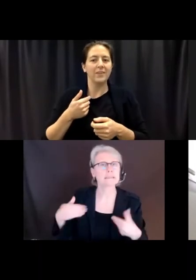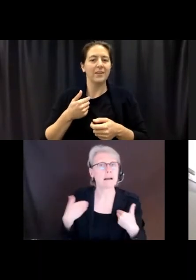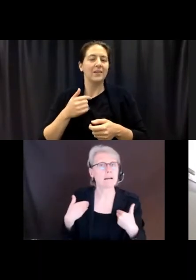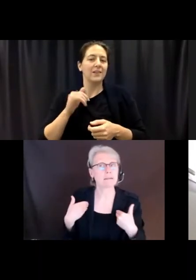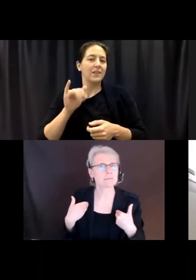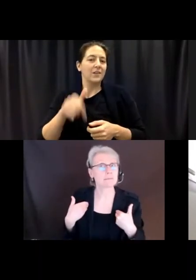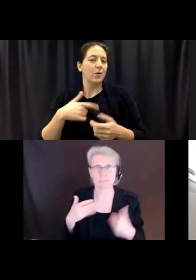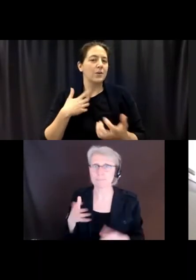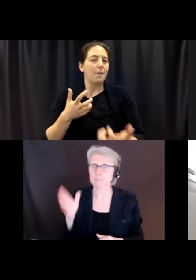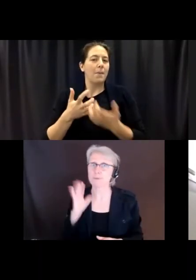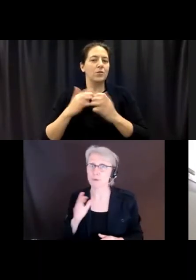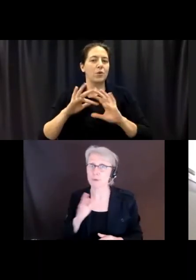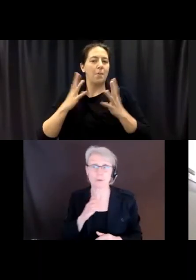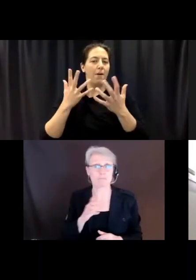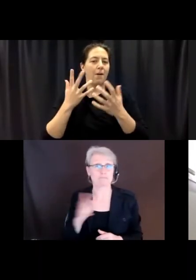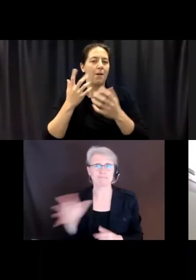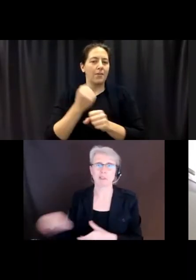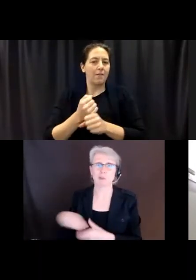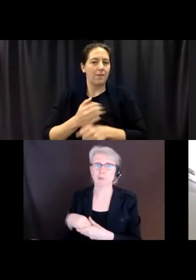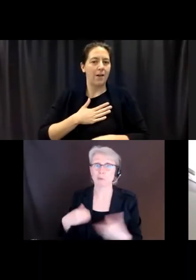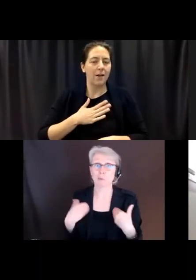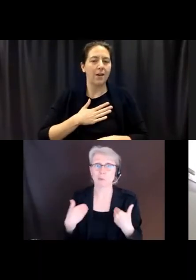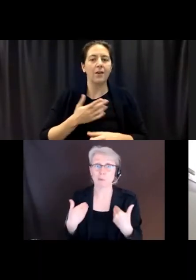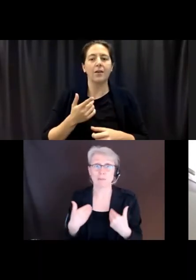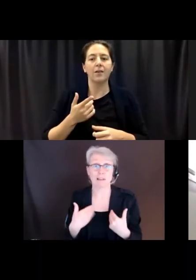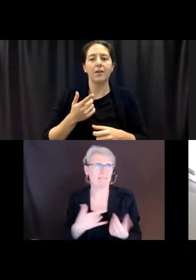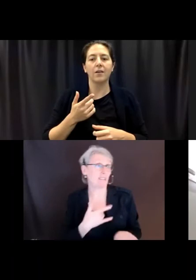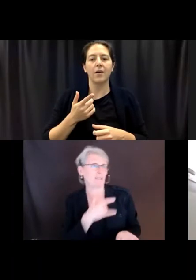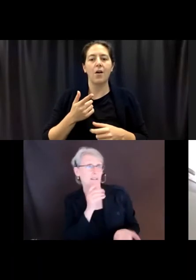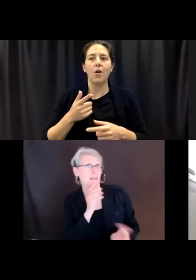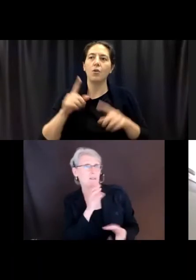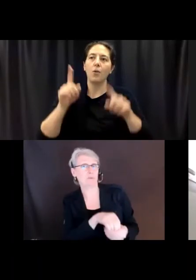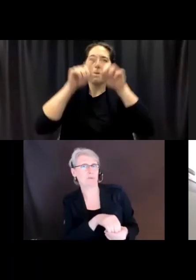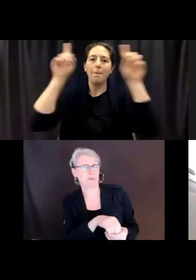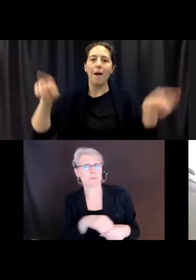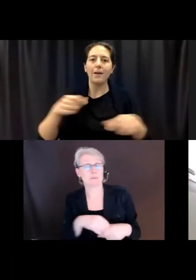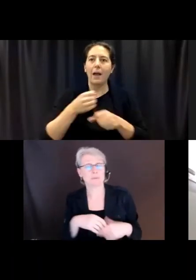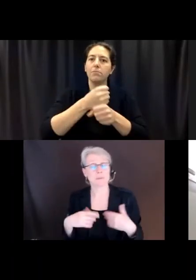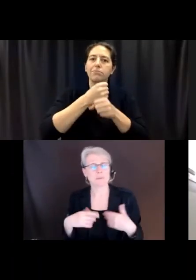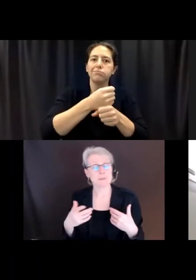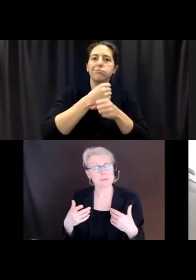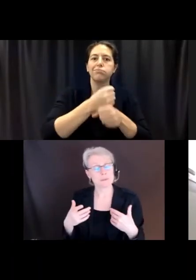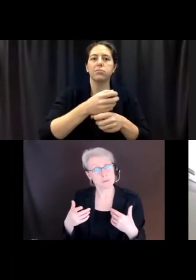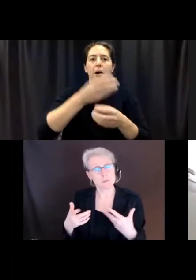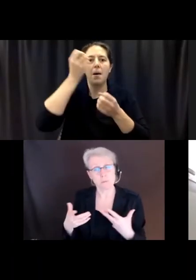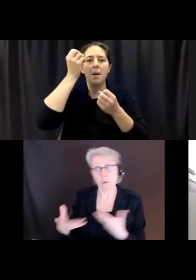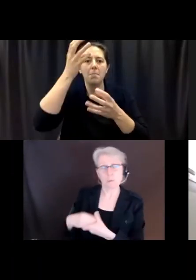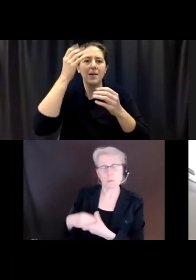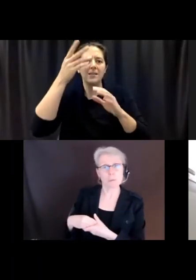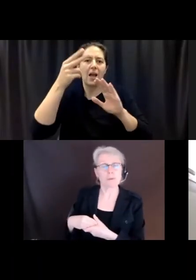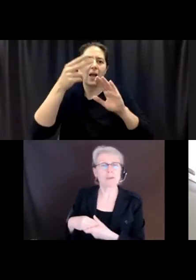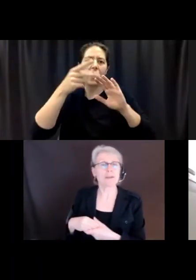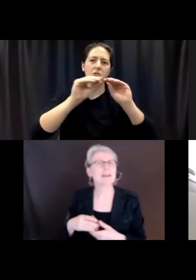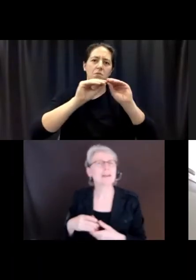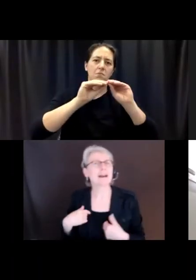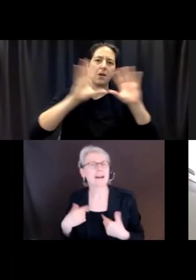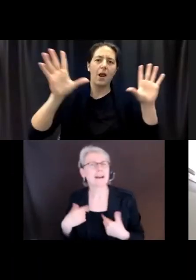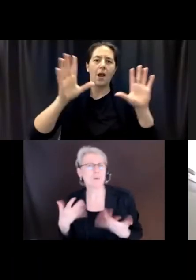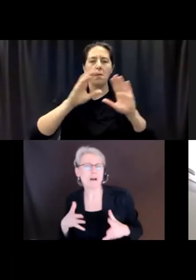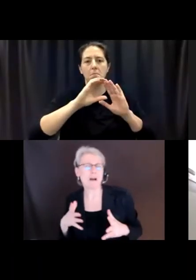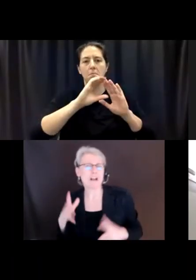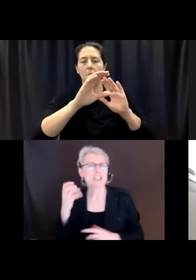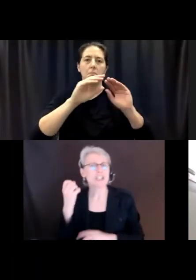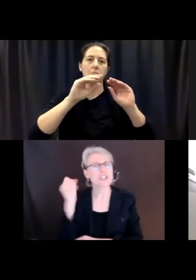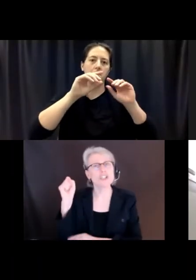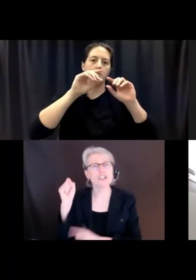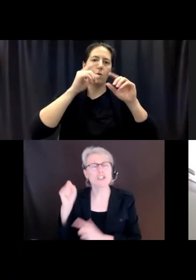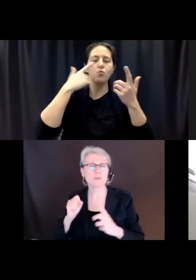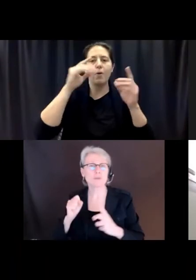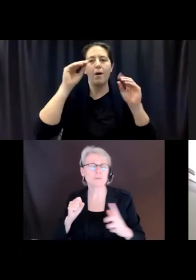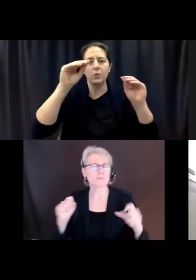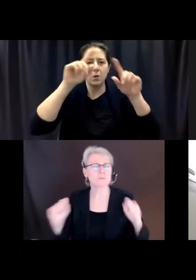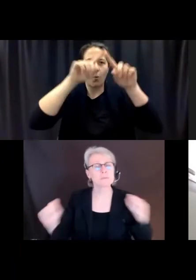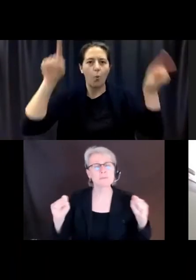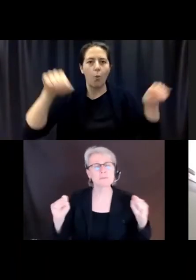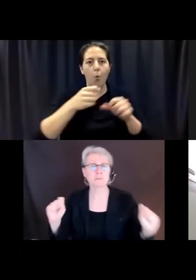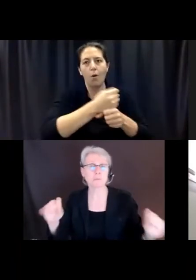MY CONTRIBUTION WHICH IS NOT TO IMPOSE YOURSELF WITH SOME BIG DEMONSTRATIONS, NO. WE JUST